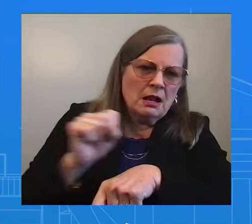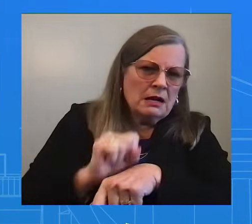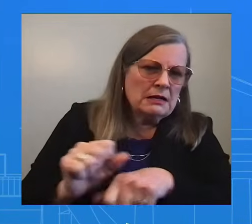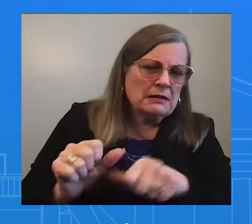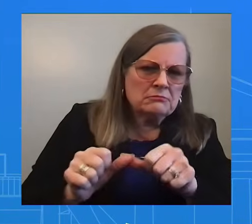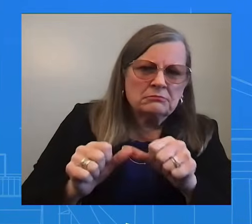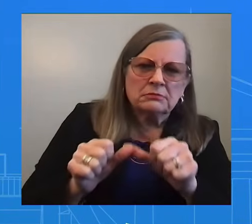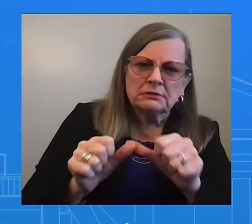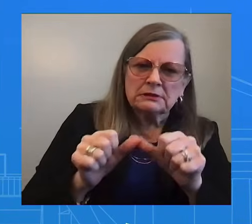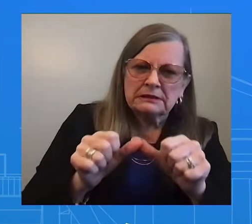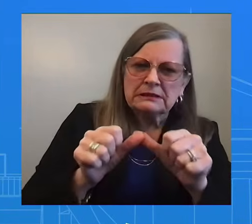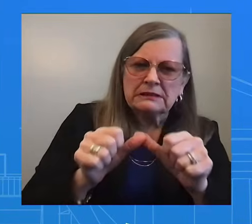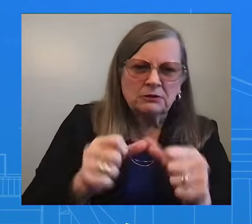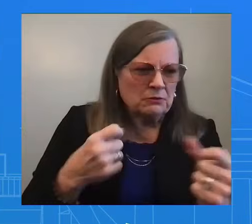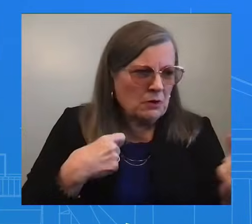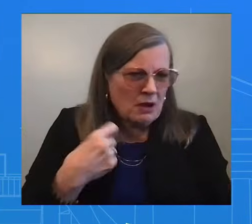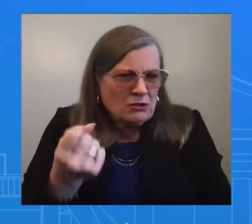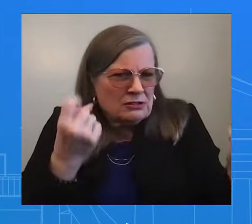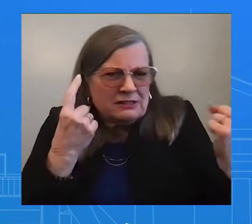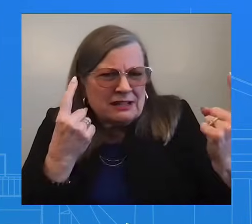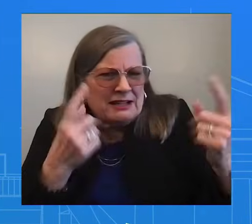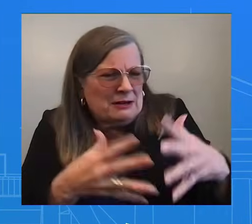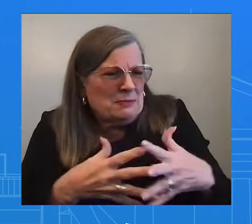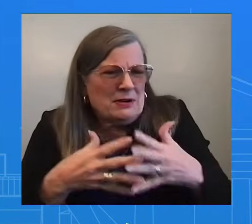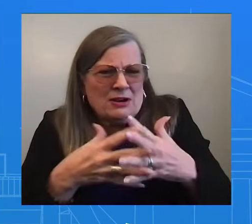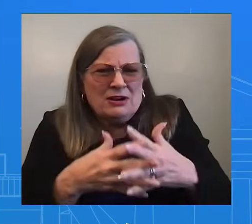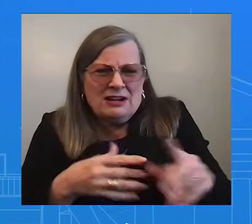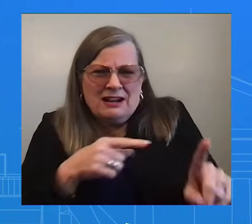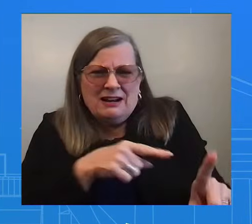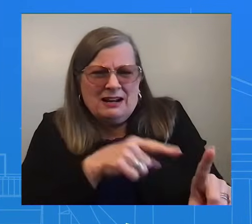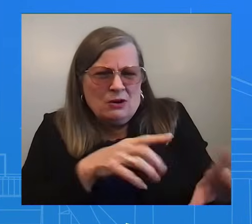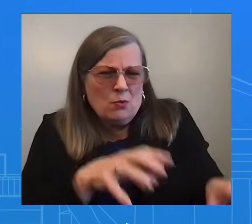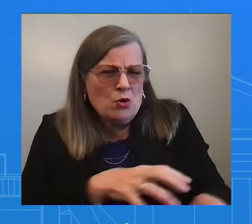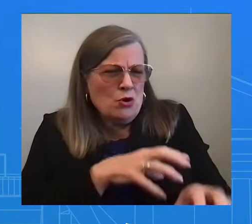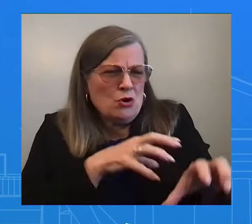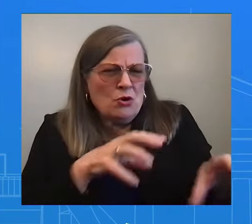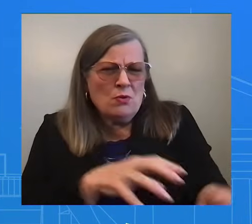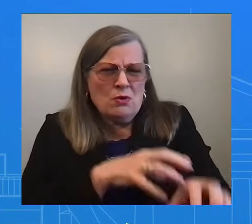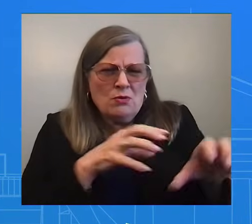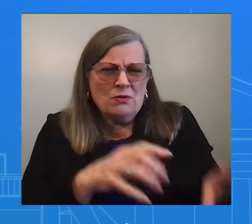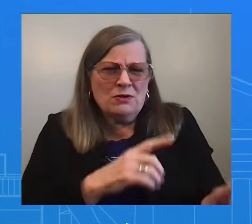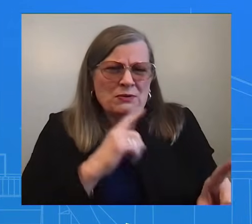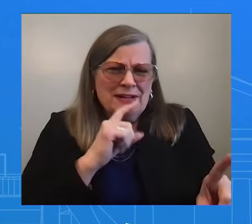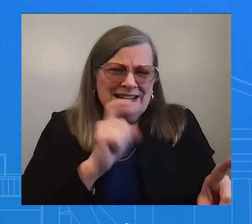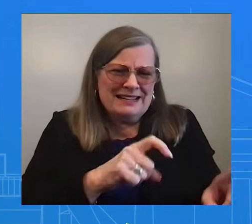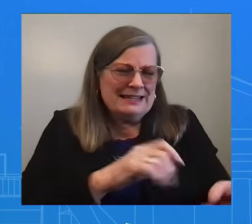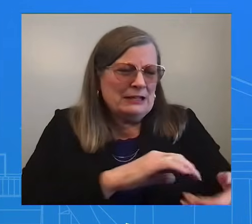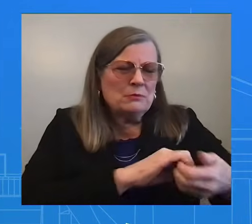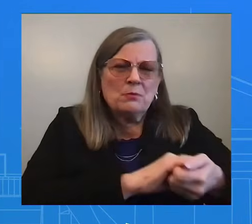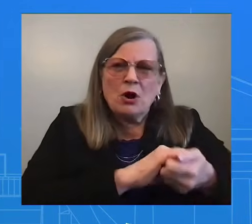The whole idea behind his foreign policy approach is that we need friends and partners, that they have capabilities and they have --